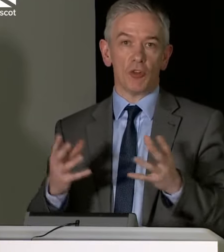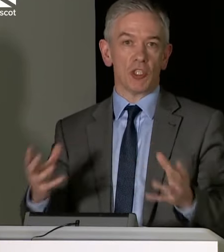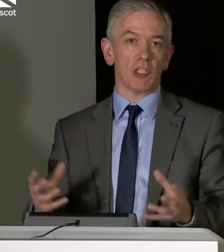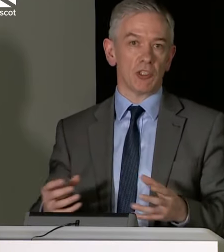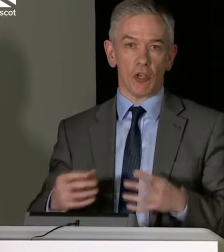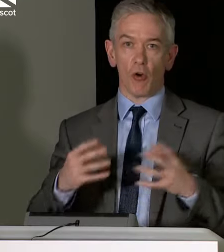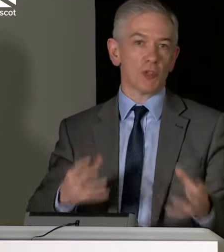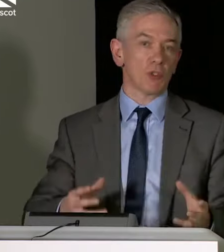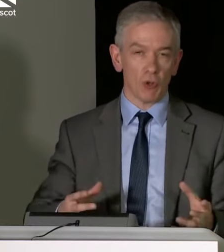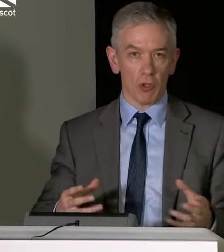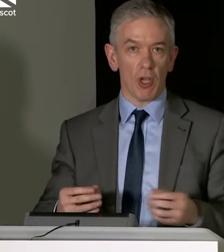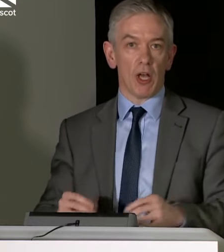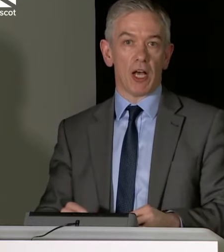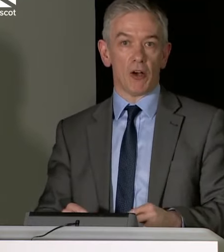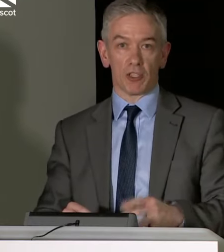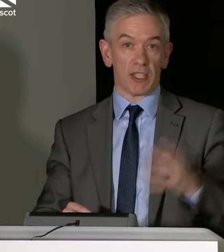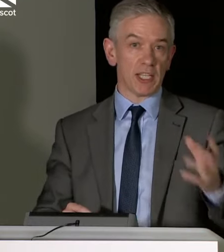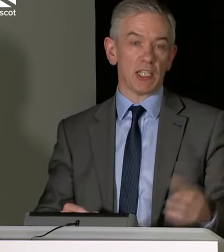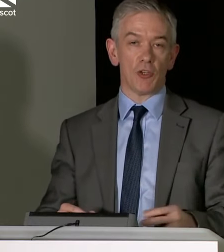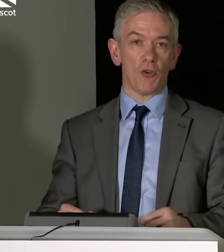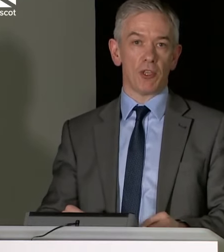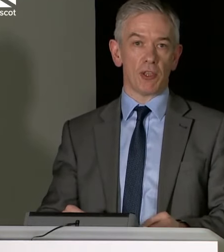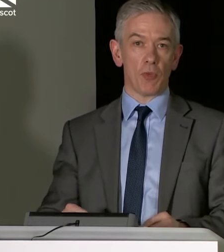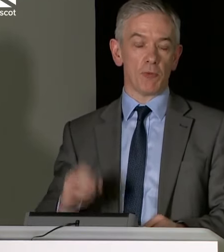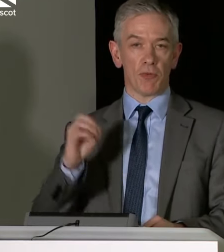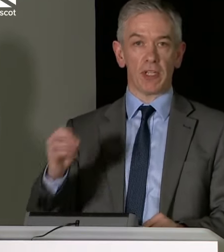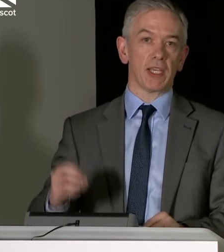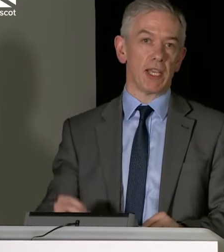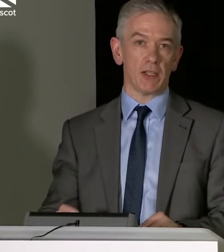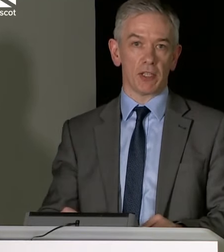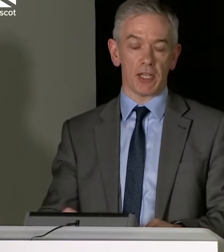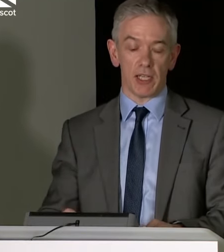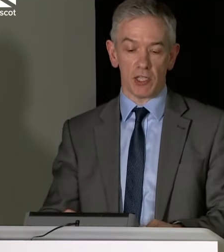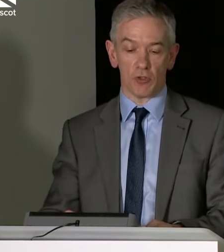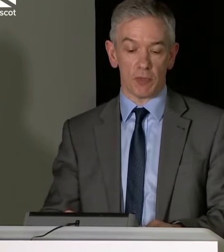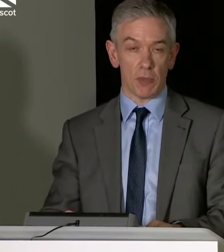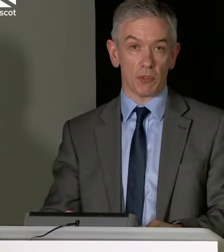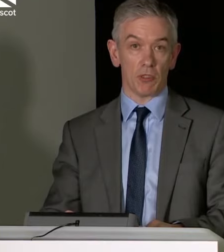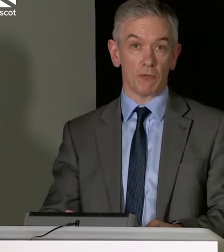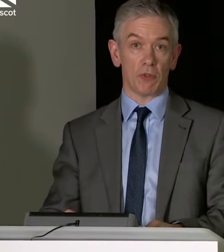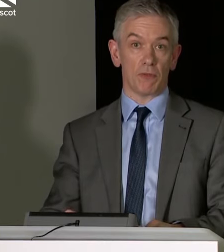constantly to a hospital, or to an ICU, that we can provide the care that is going to be